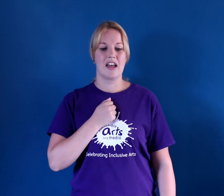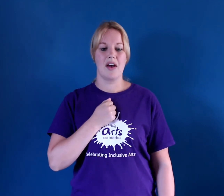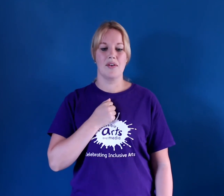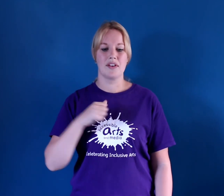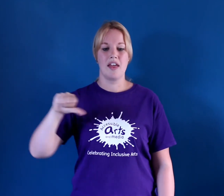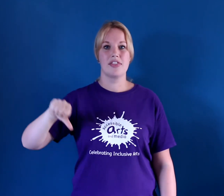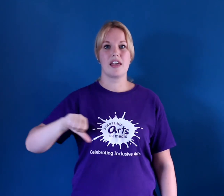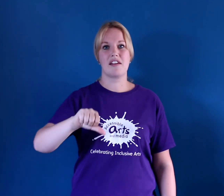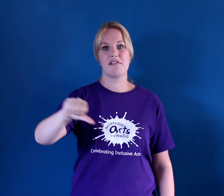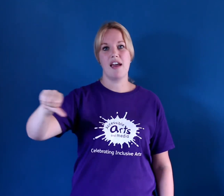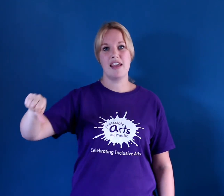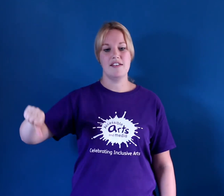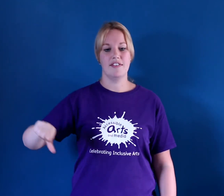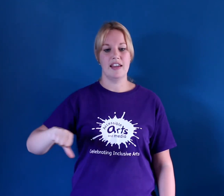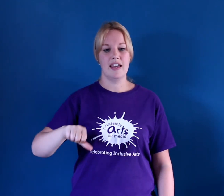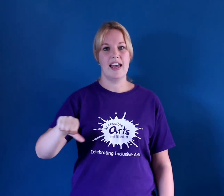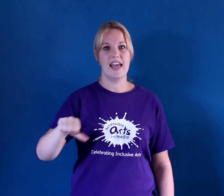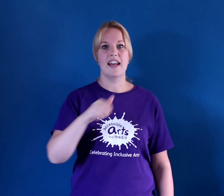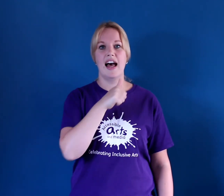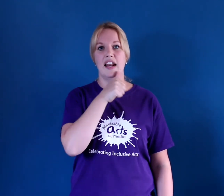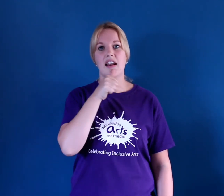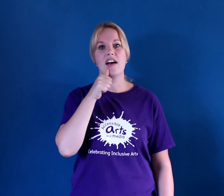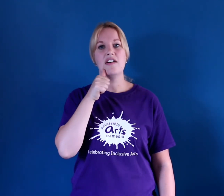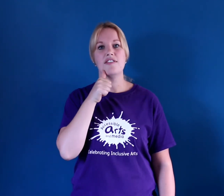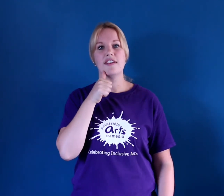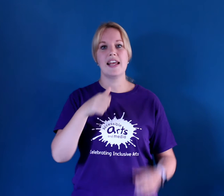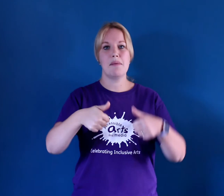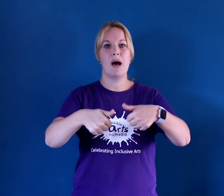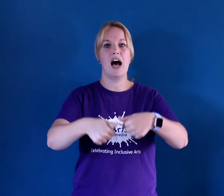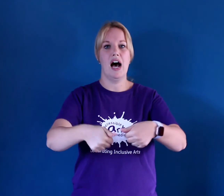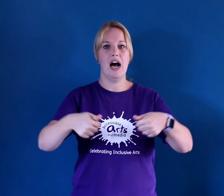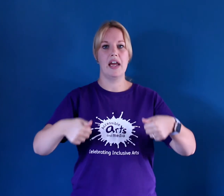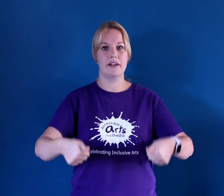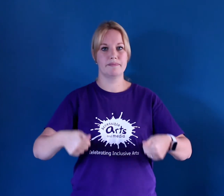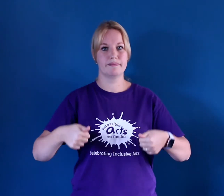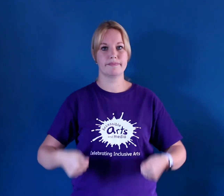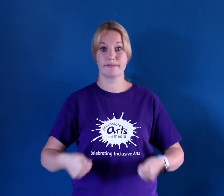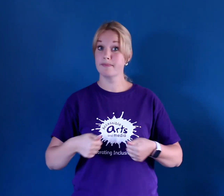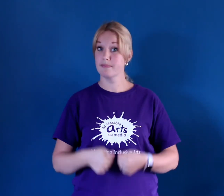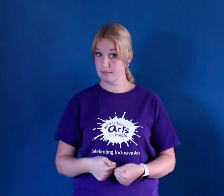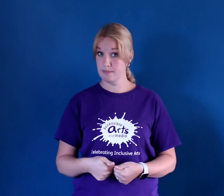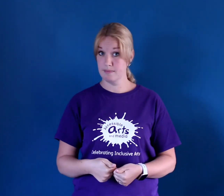It goes. The gravy in a lovely pie.